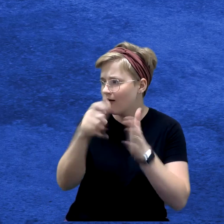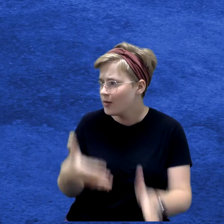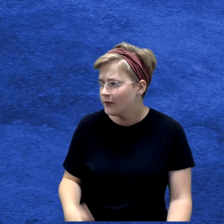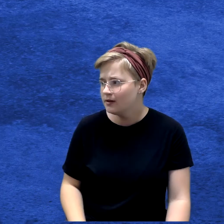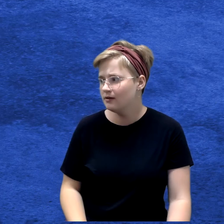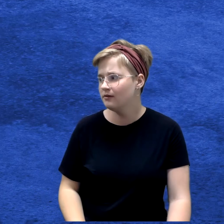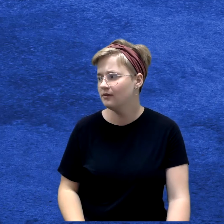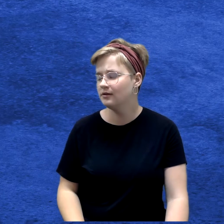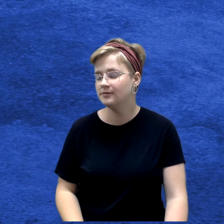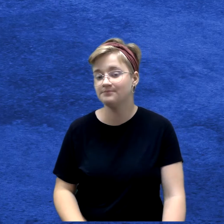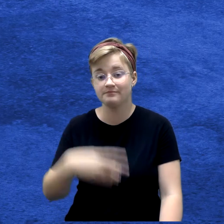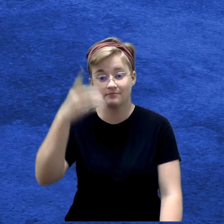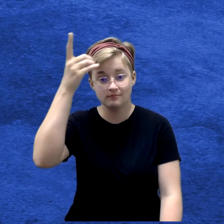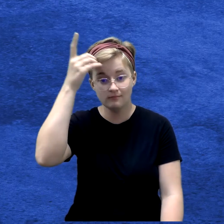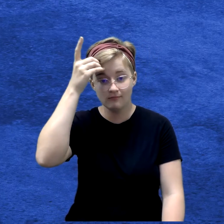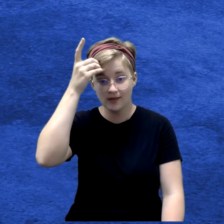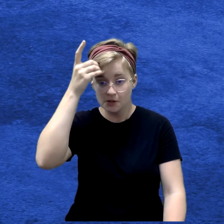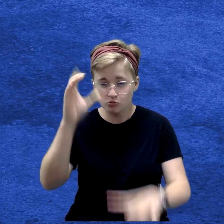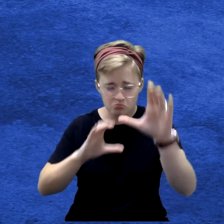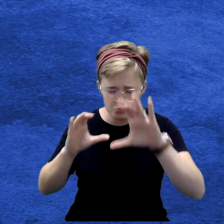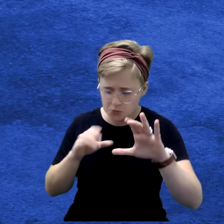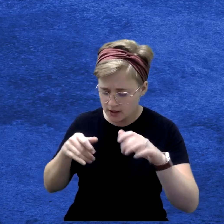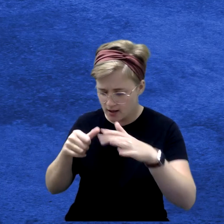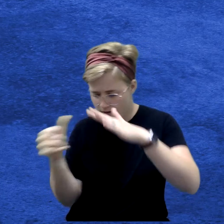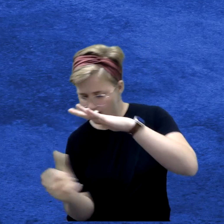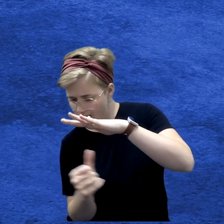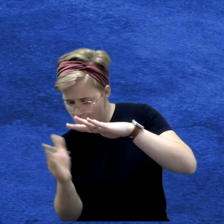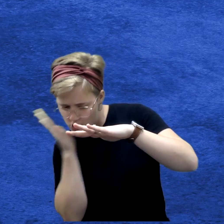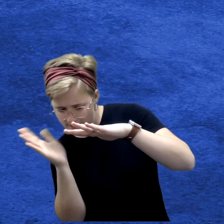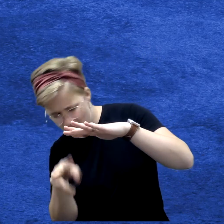Dink dived under his bed and backed out again with his sneakers.